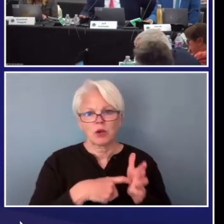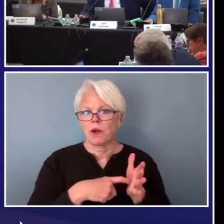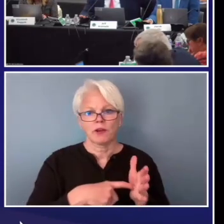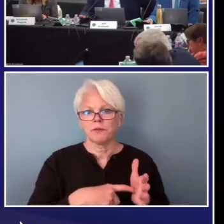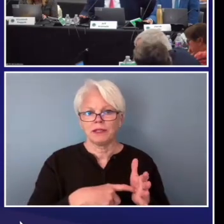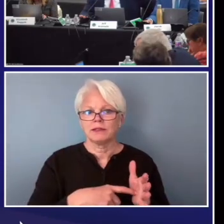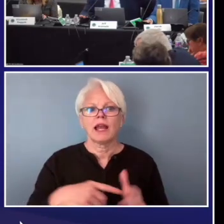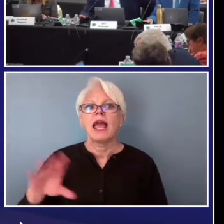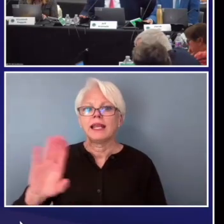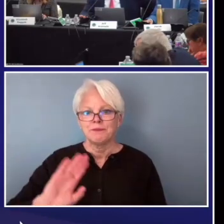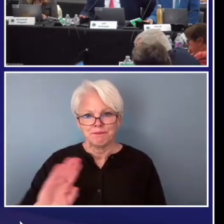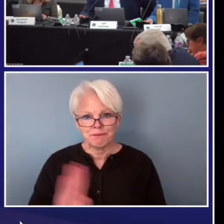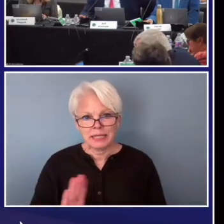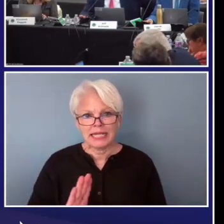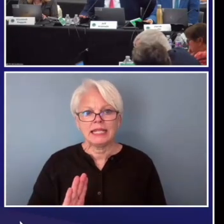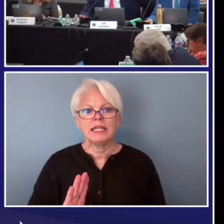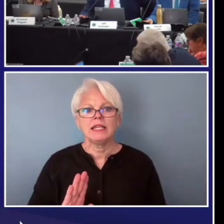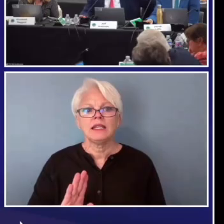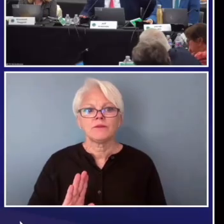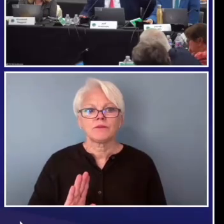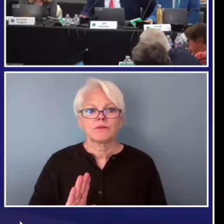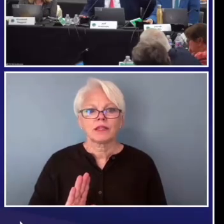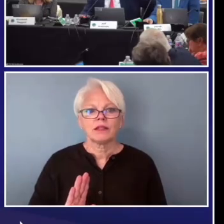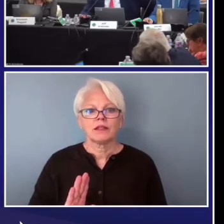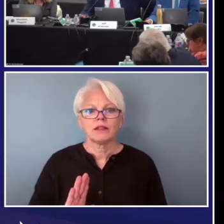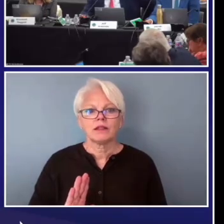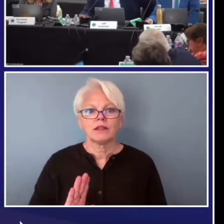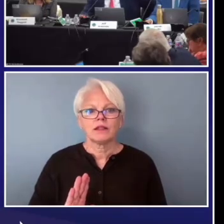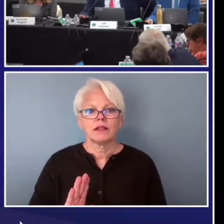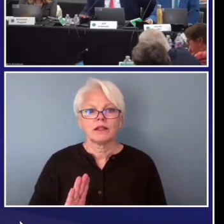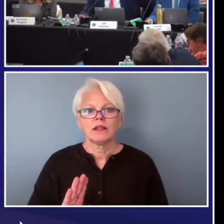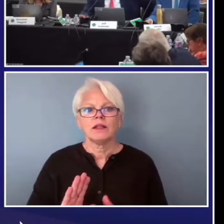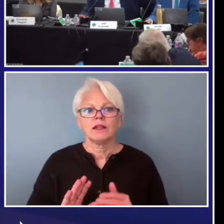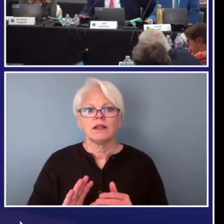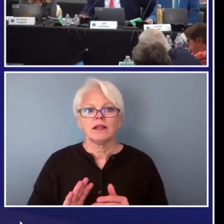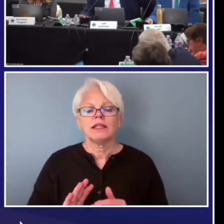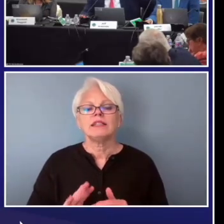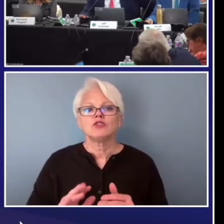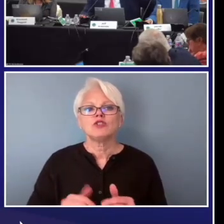is, yeah, is the next step is avoiding or delaying the enforcement, which